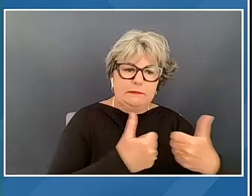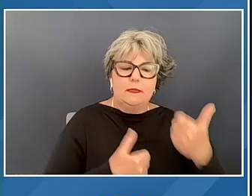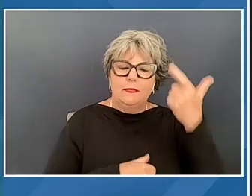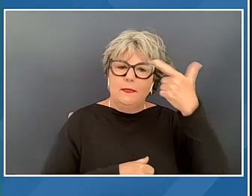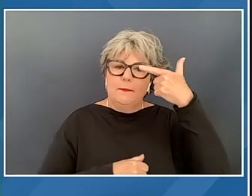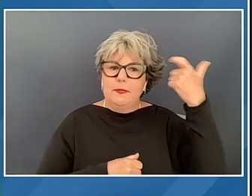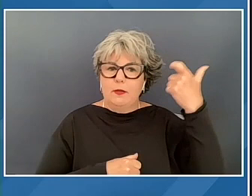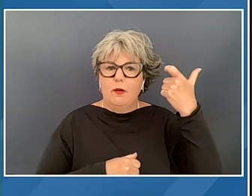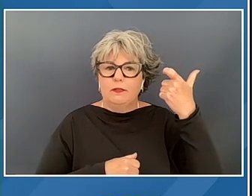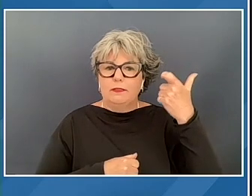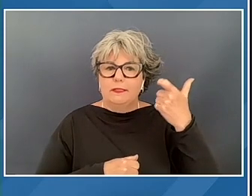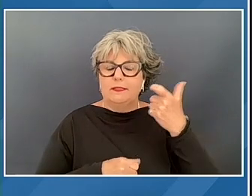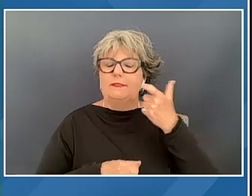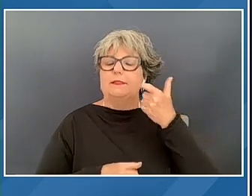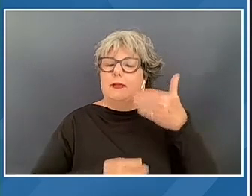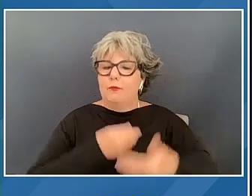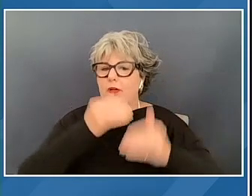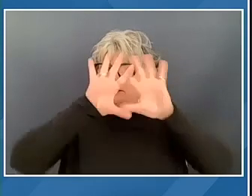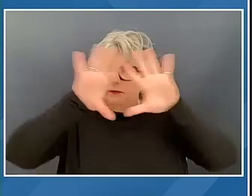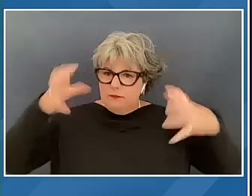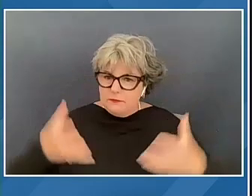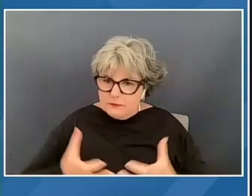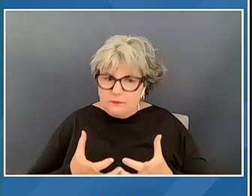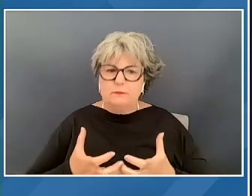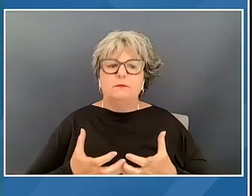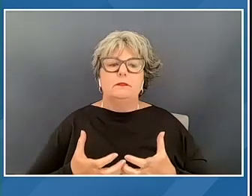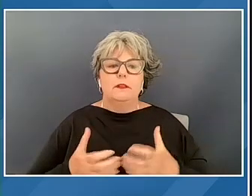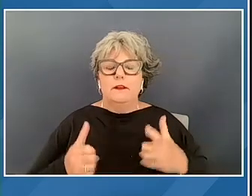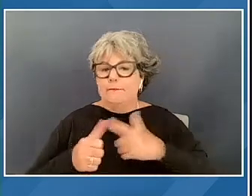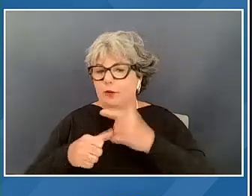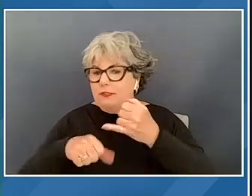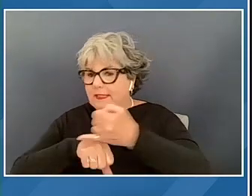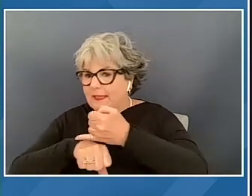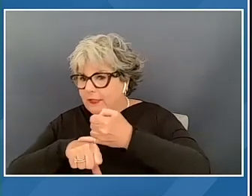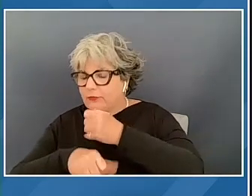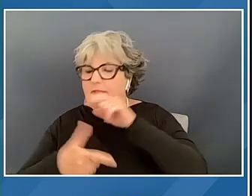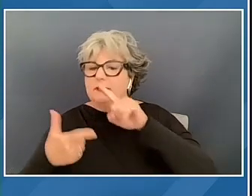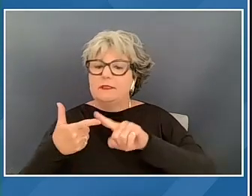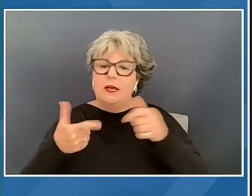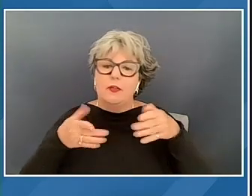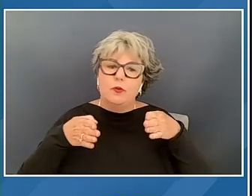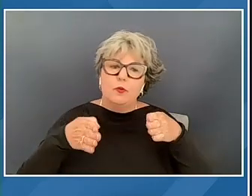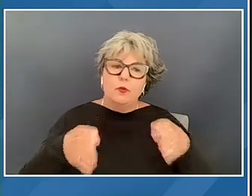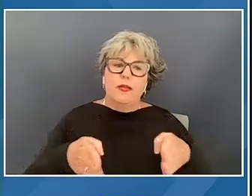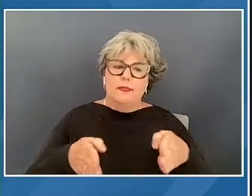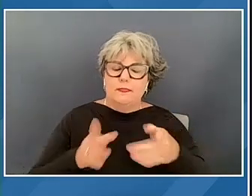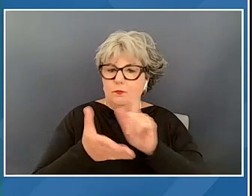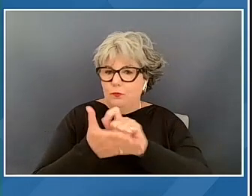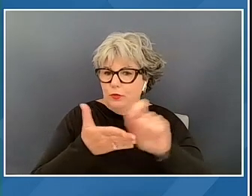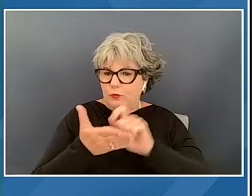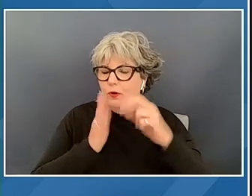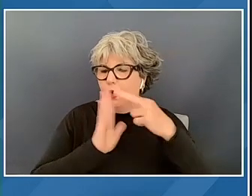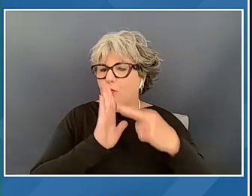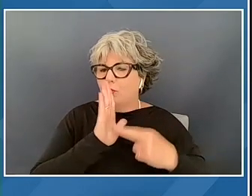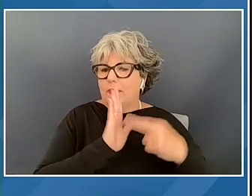whole process. We would start with interest, and then we would look at other ways in which we could craft regulations to help us waive debt.